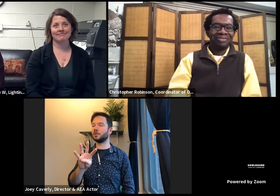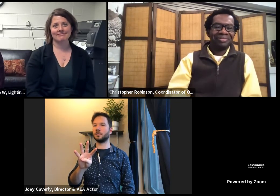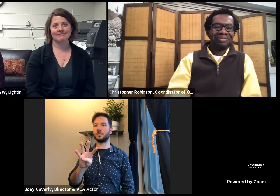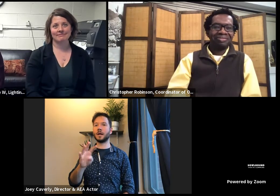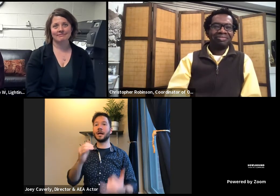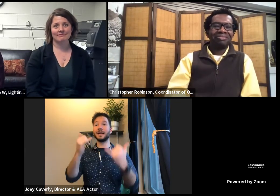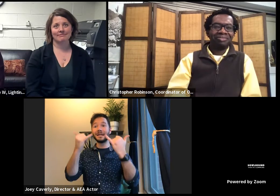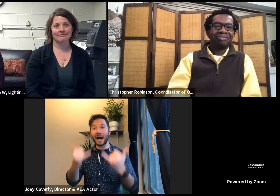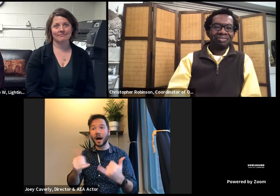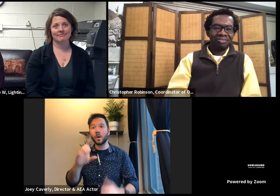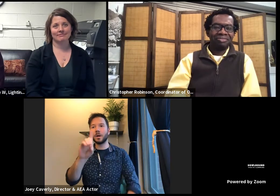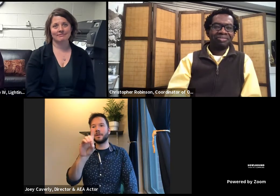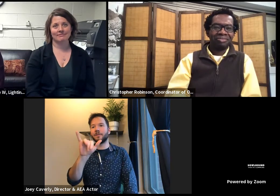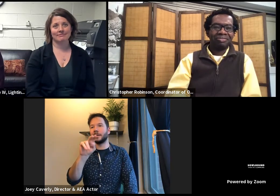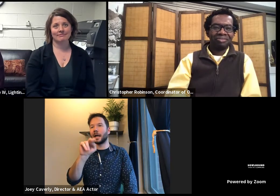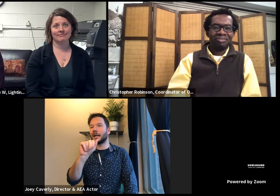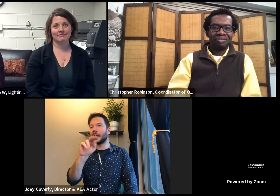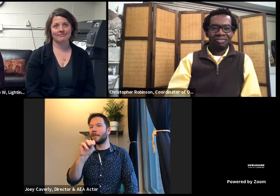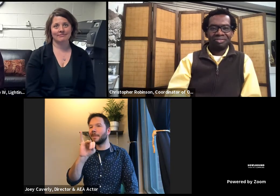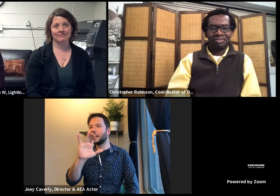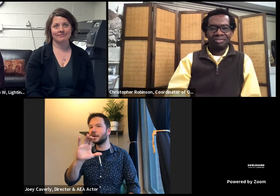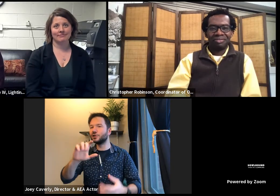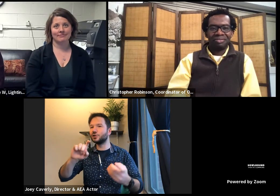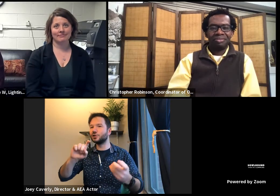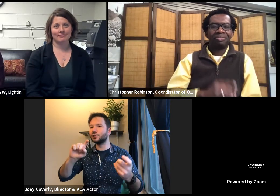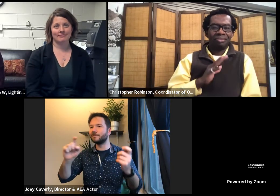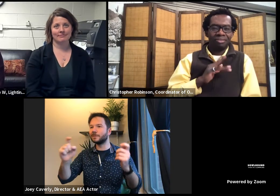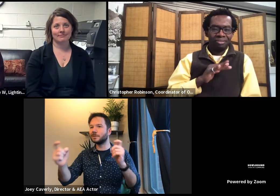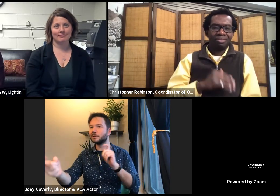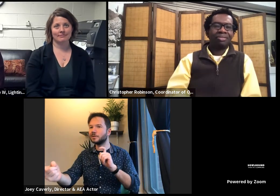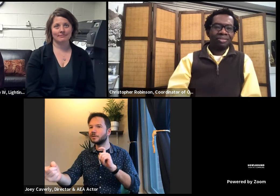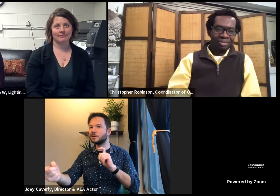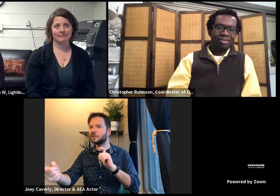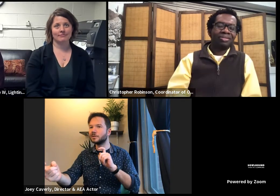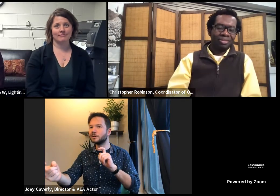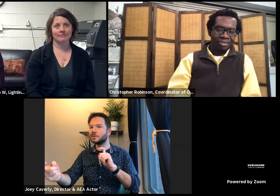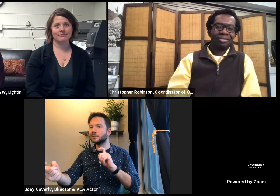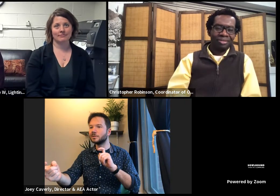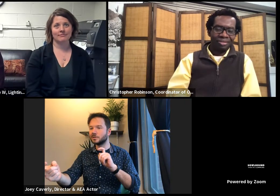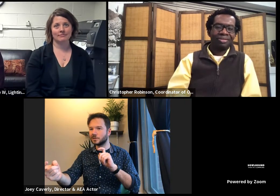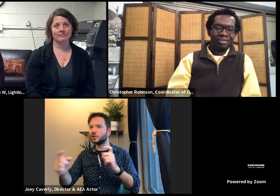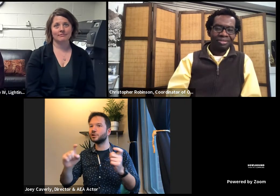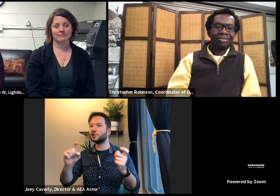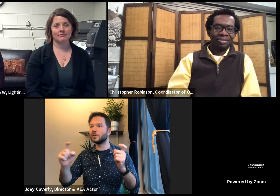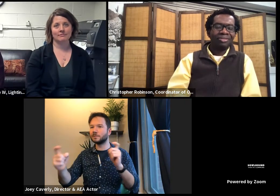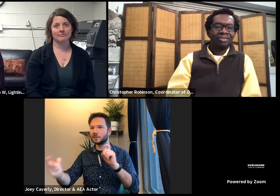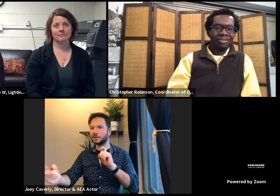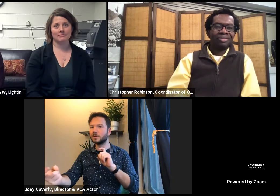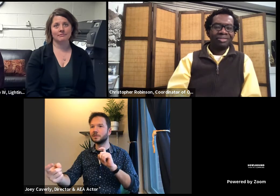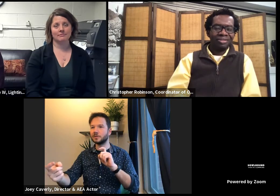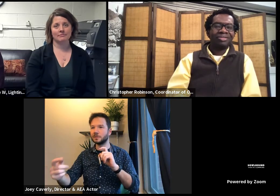You need to start to have three people, four people in the room. There's a shift in the dynamics.